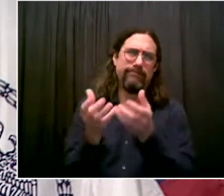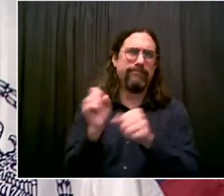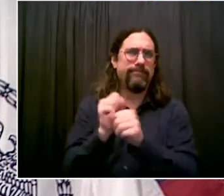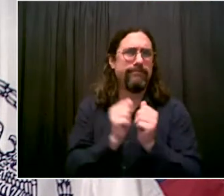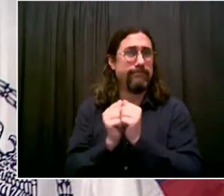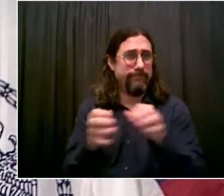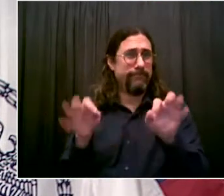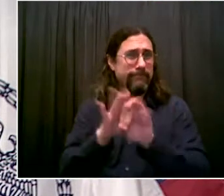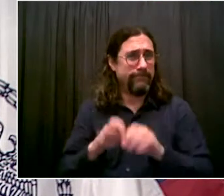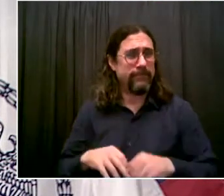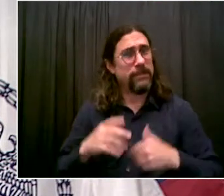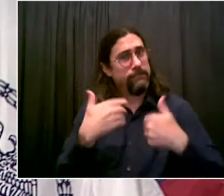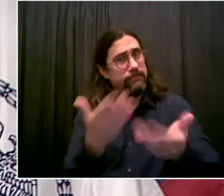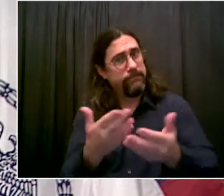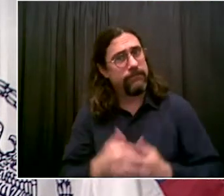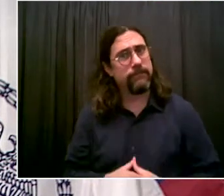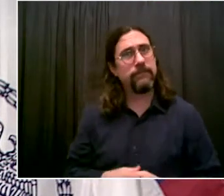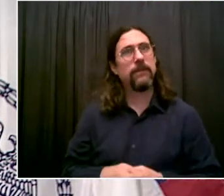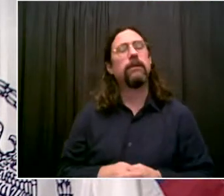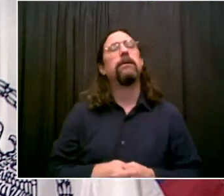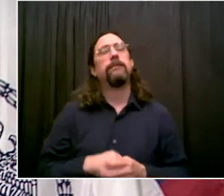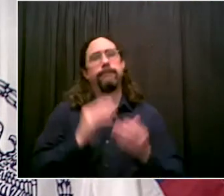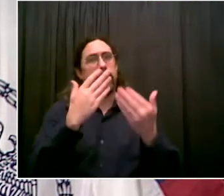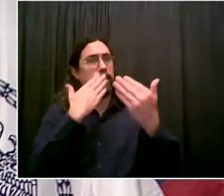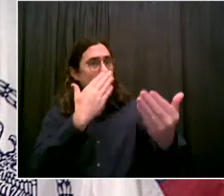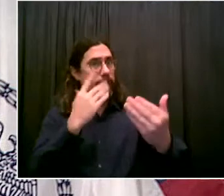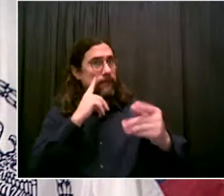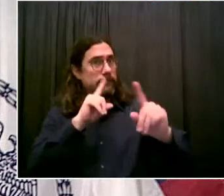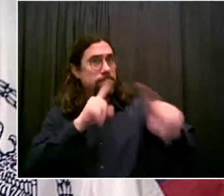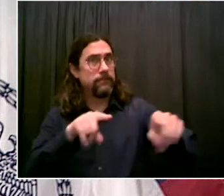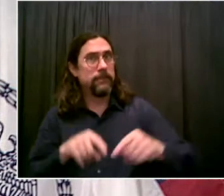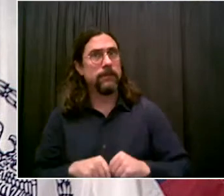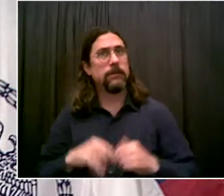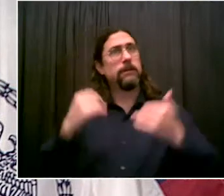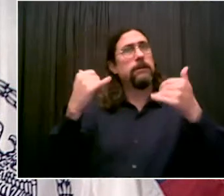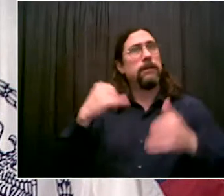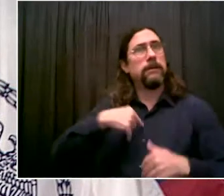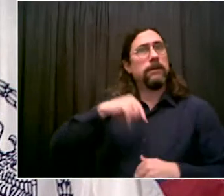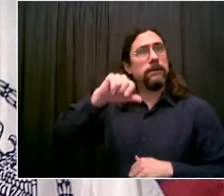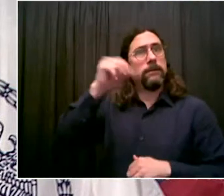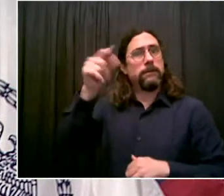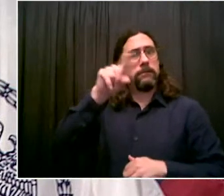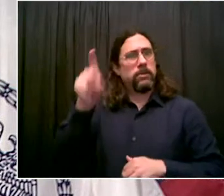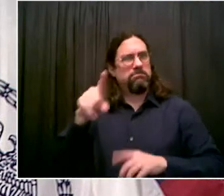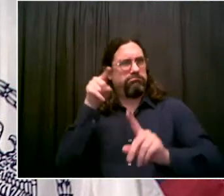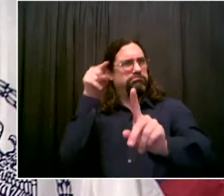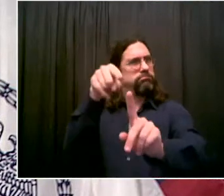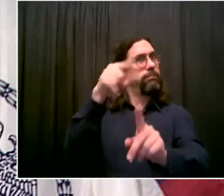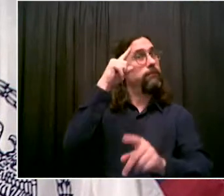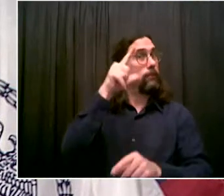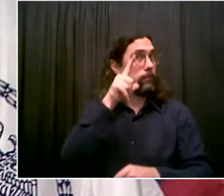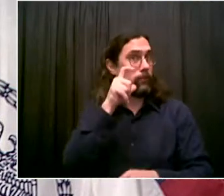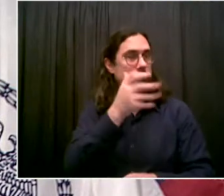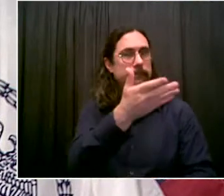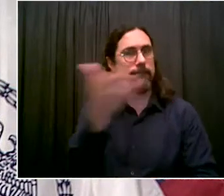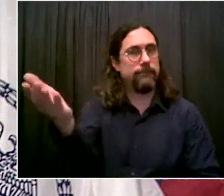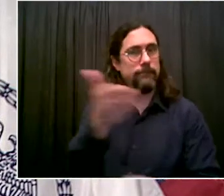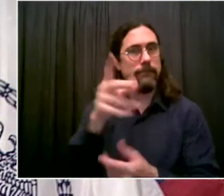REPUBLICAN . GO AHEAD CHMIAEL Reporter: THE OTHER